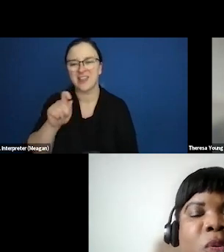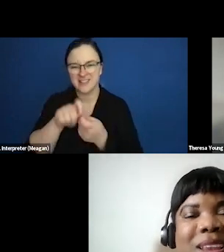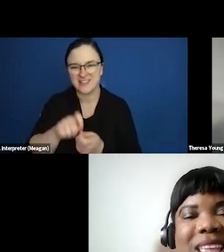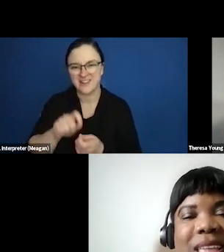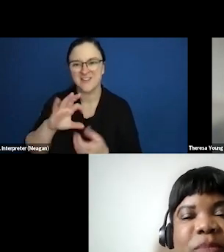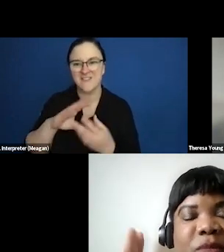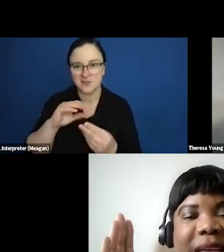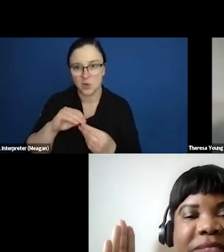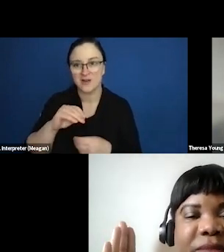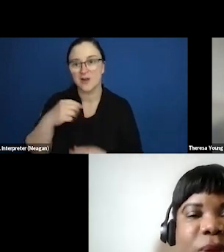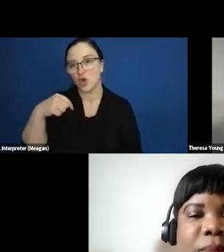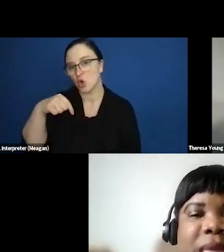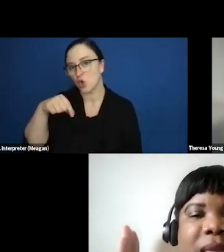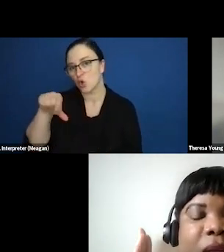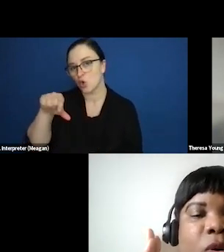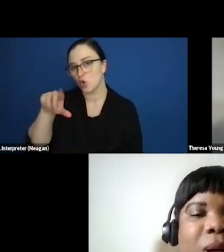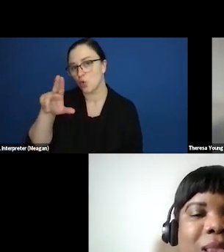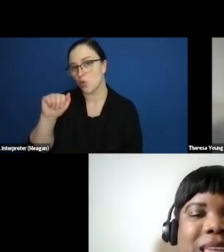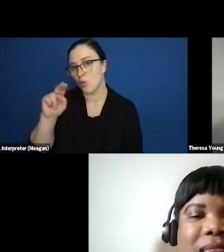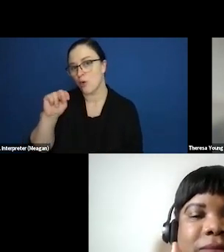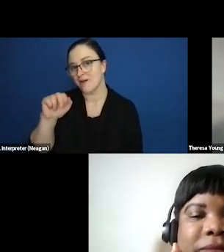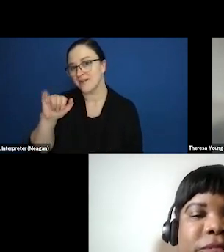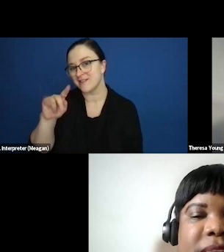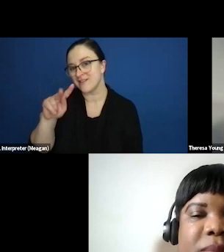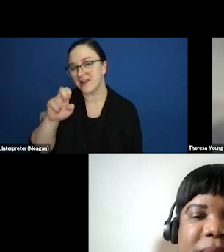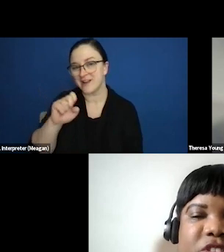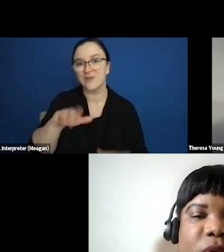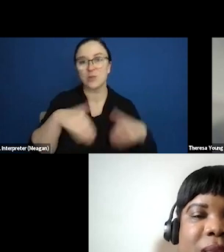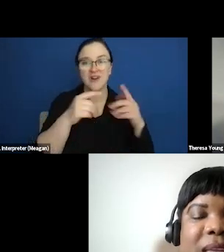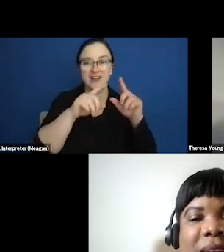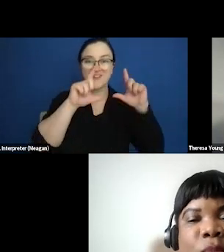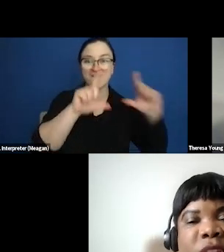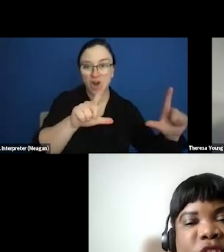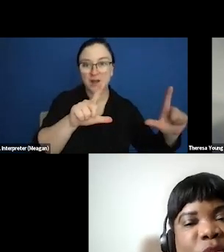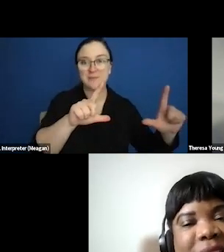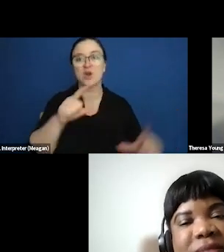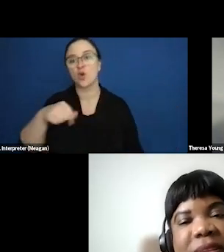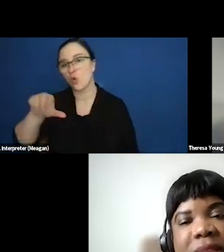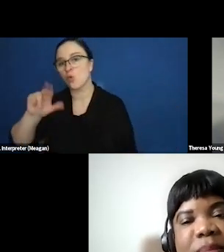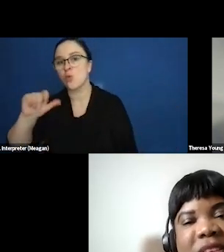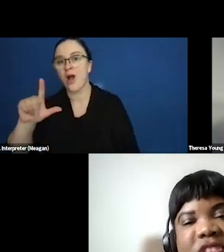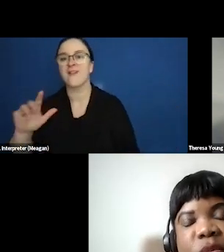Quantitative provides the framing, qualitative fills in the picture. And when you're trying to fill in the picture